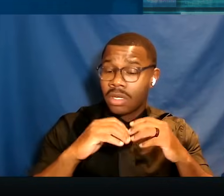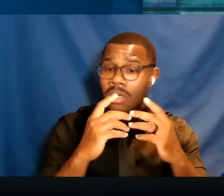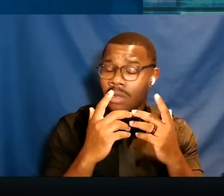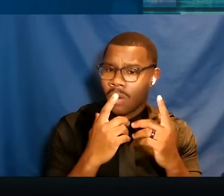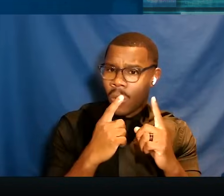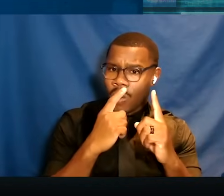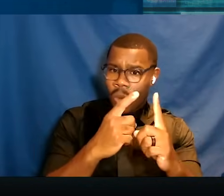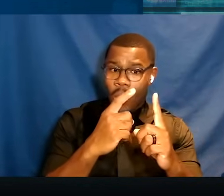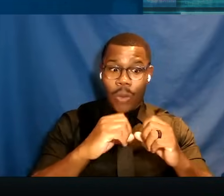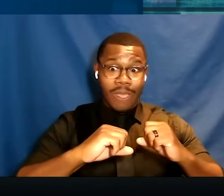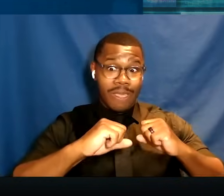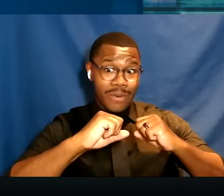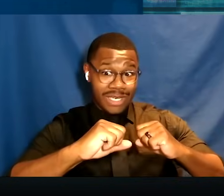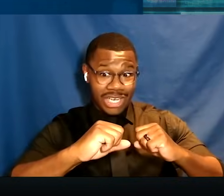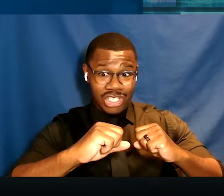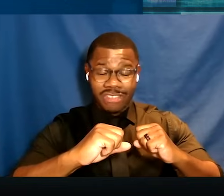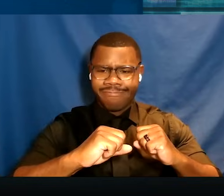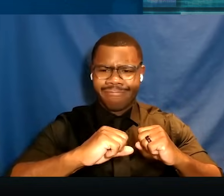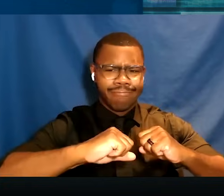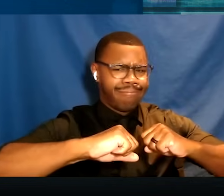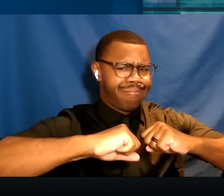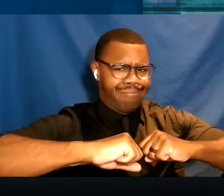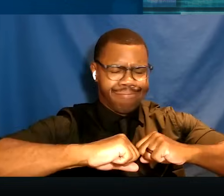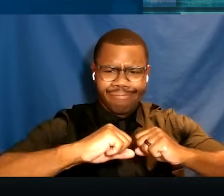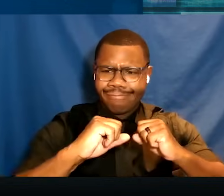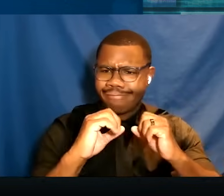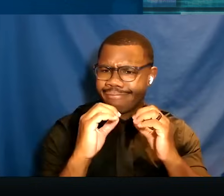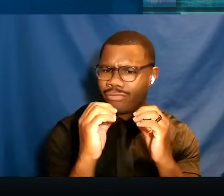to help make sure that we are guarding against what's actually happening